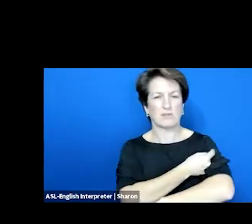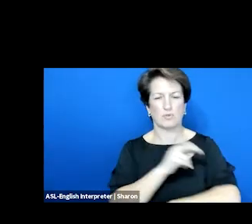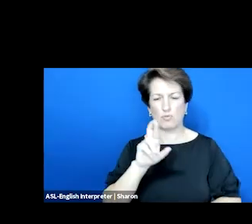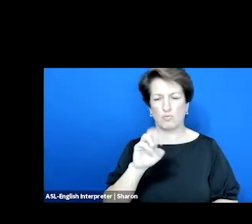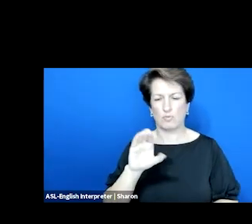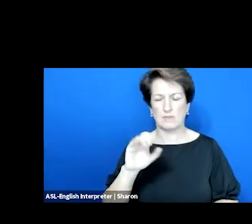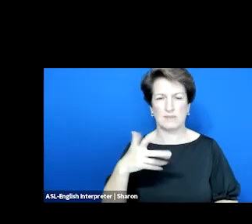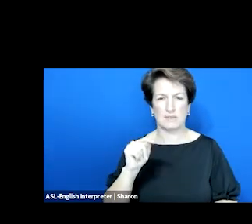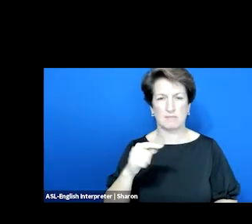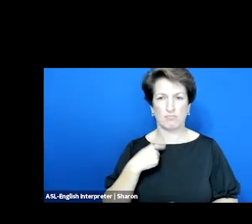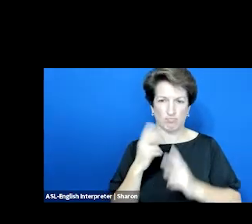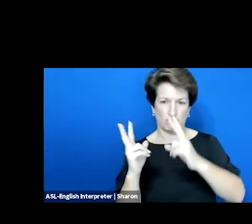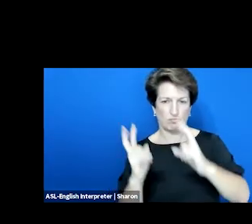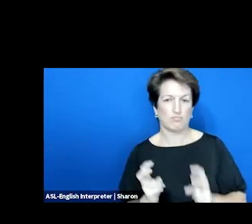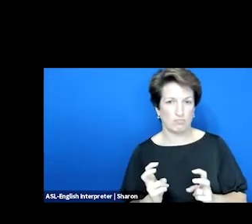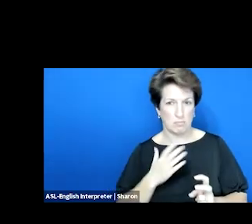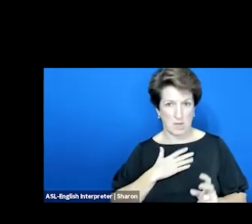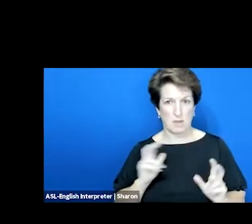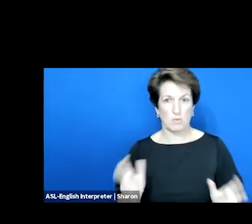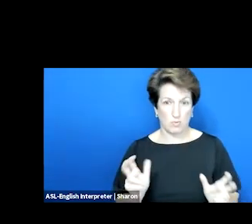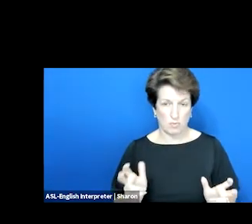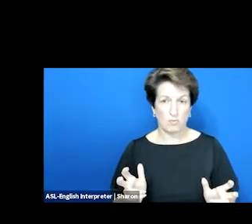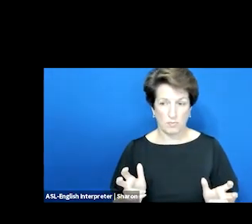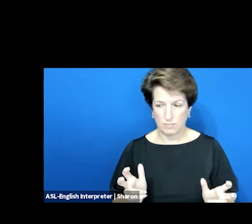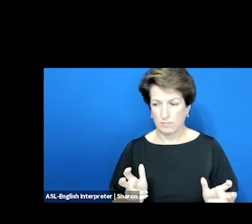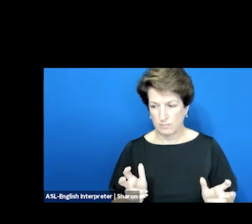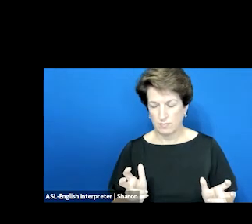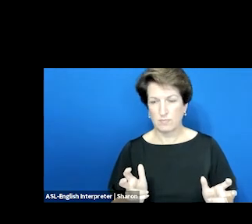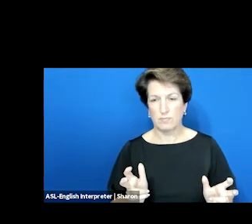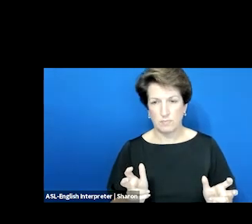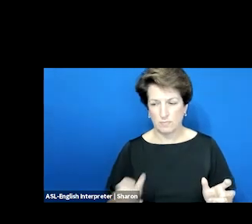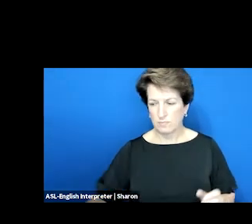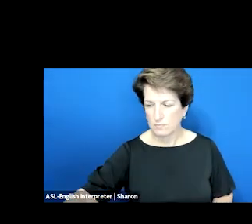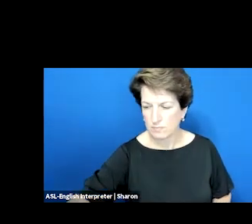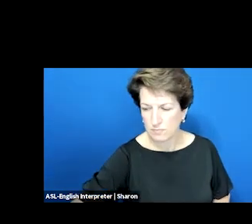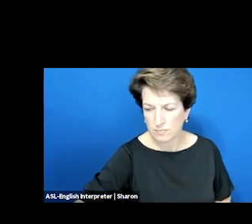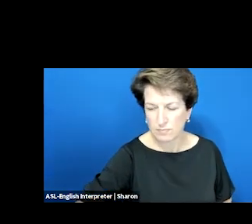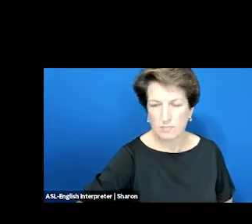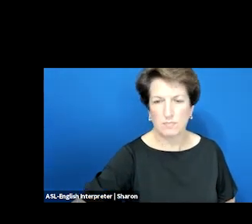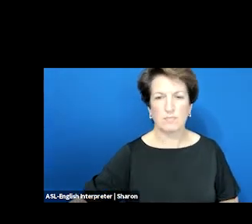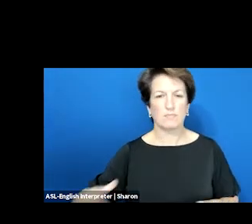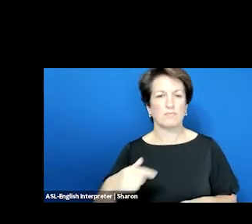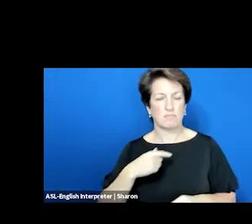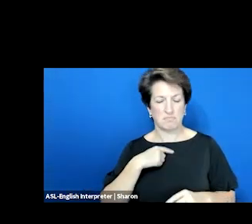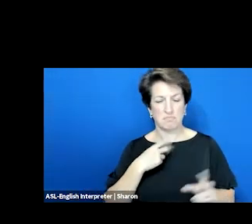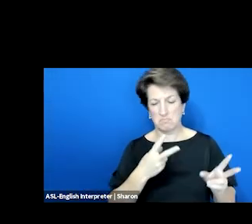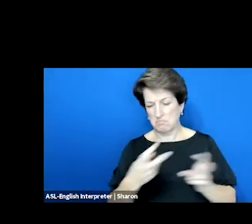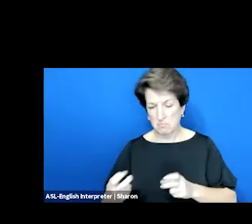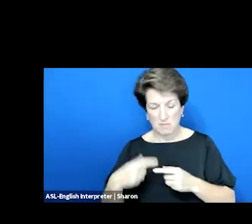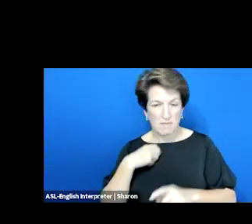a QR code. For safety